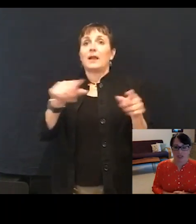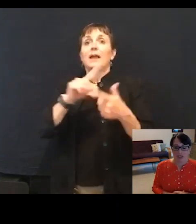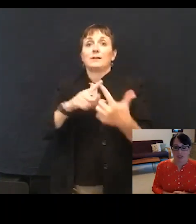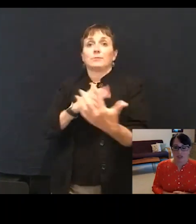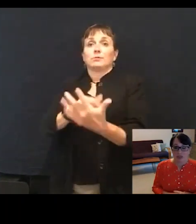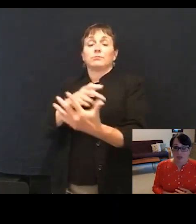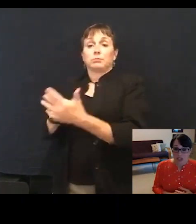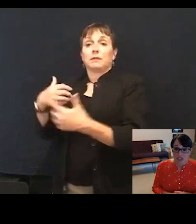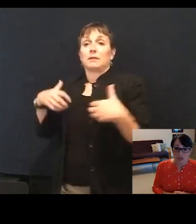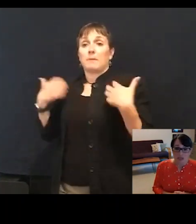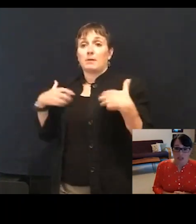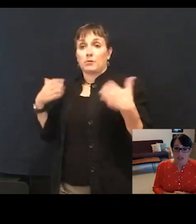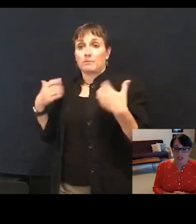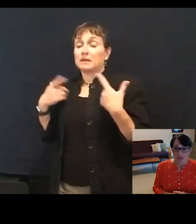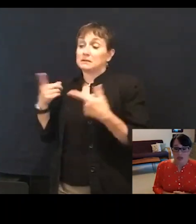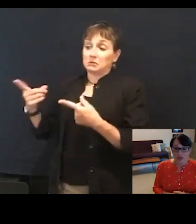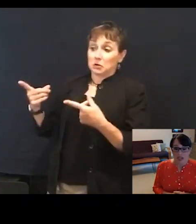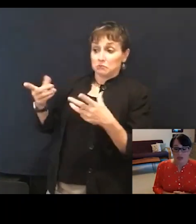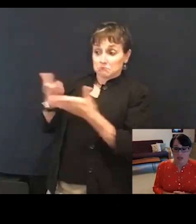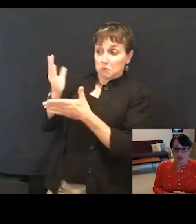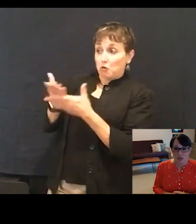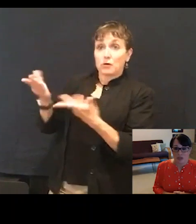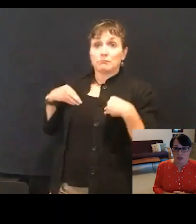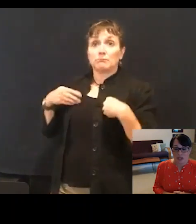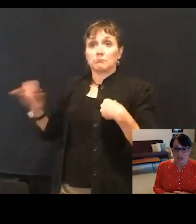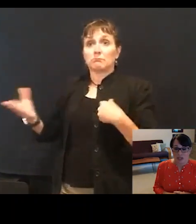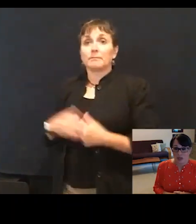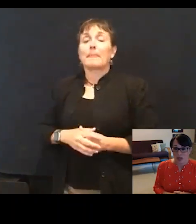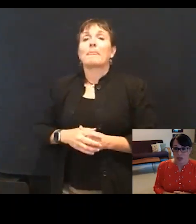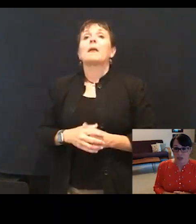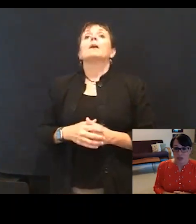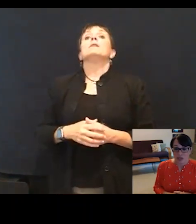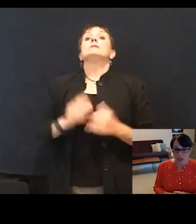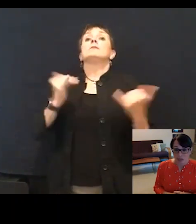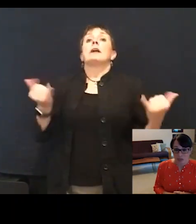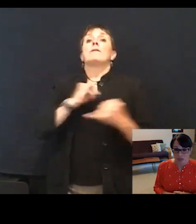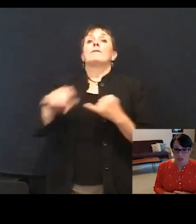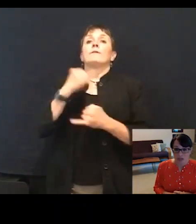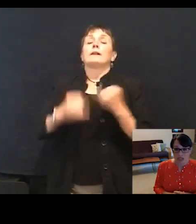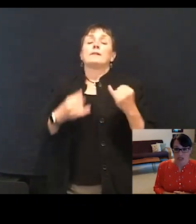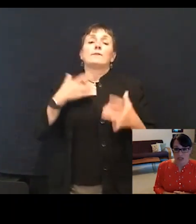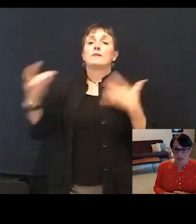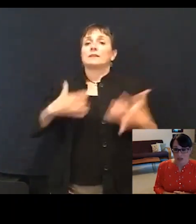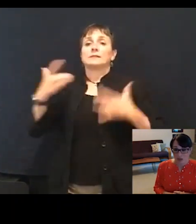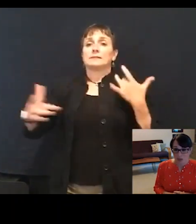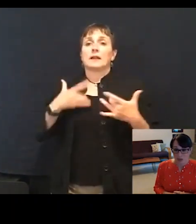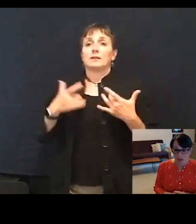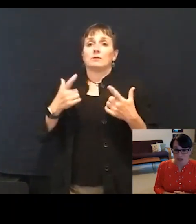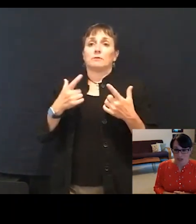So finally, I'm very excited to announce that we have recently created a new company called Atsena Therapeutics.